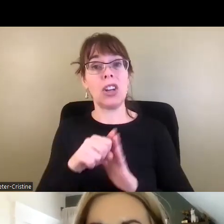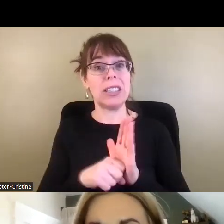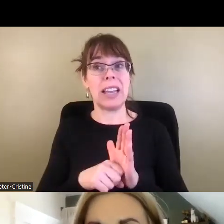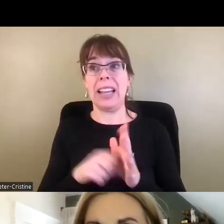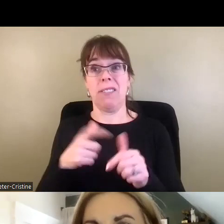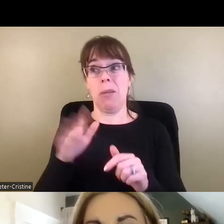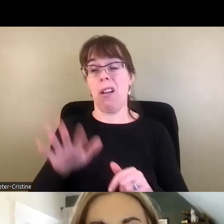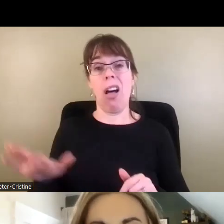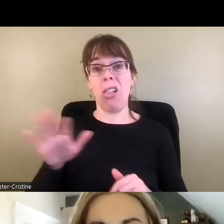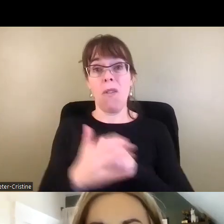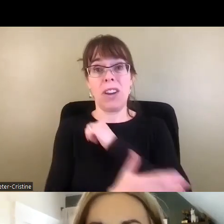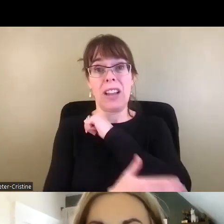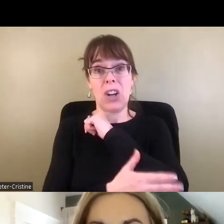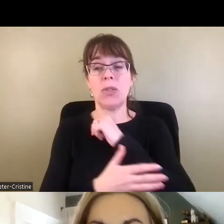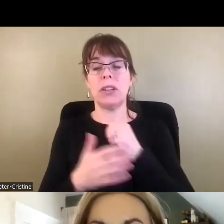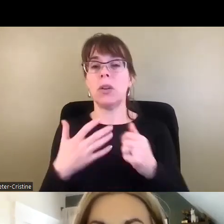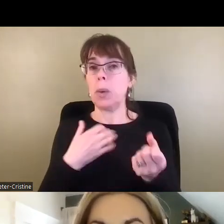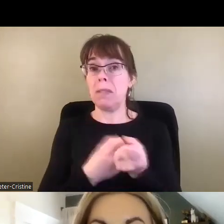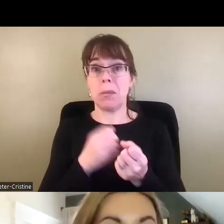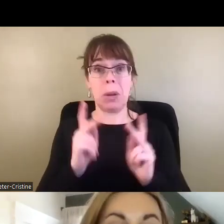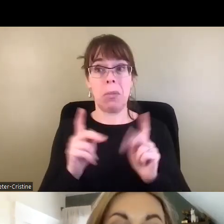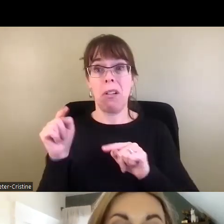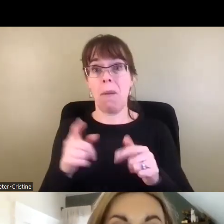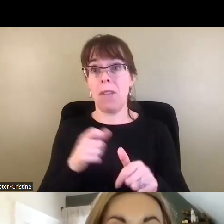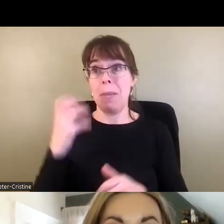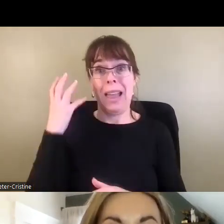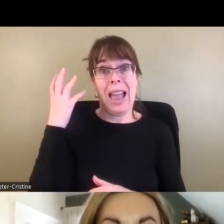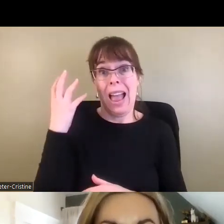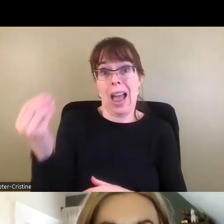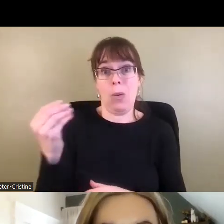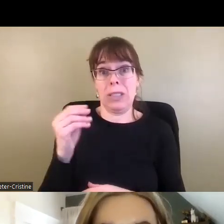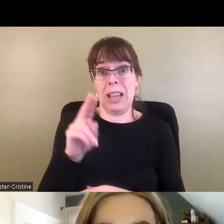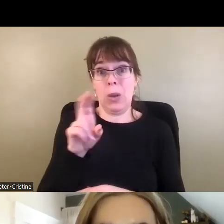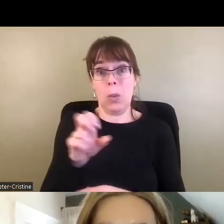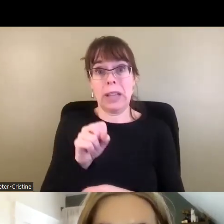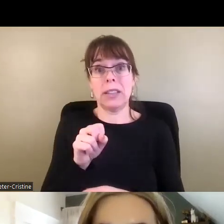We have supported folks even coming from outside the the U.S. who who are seeking